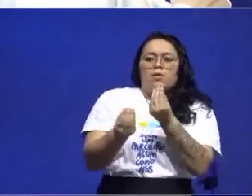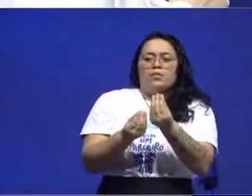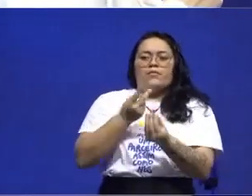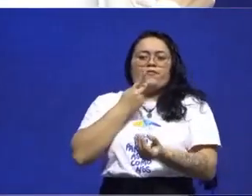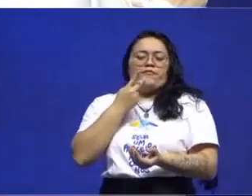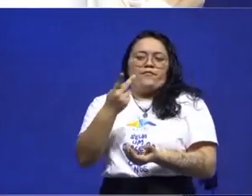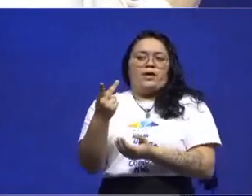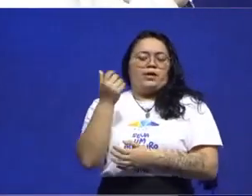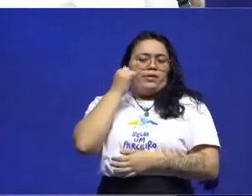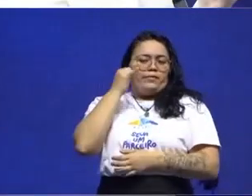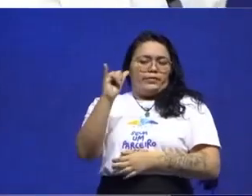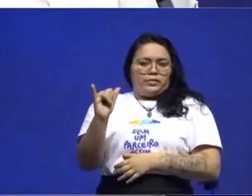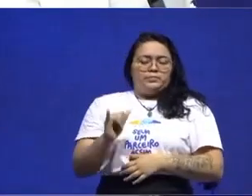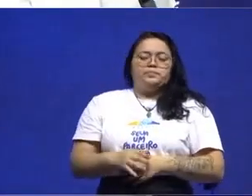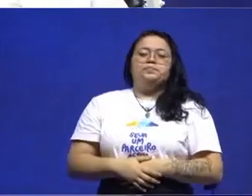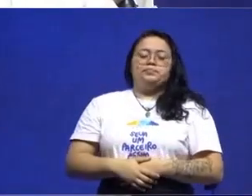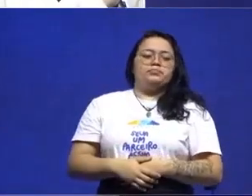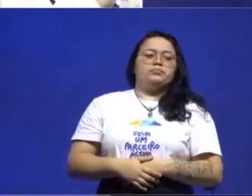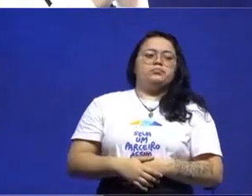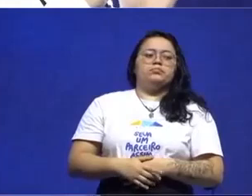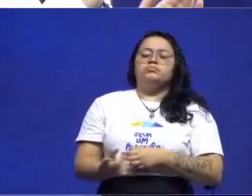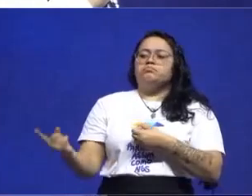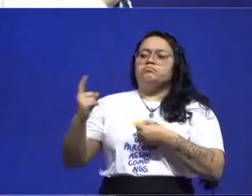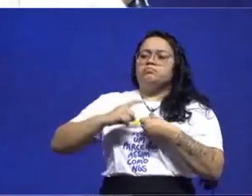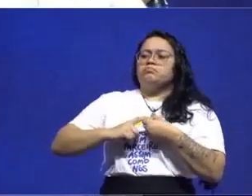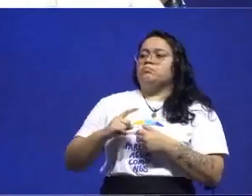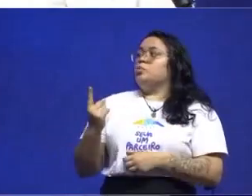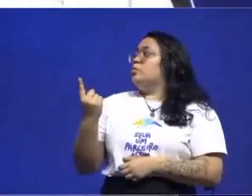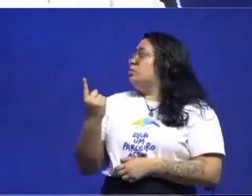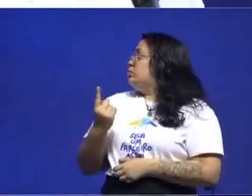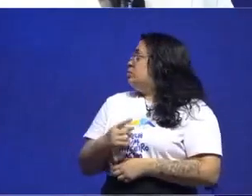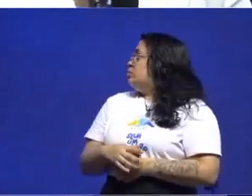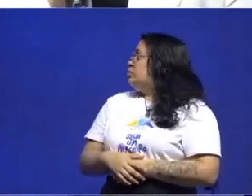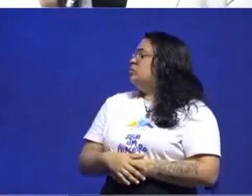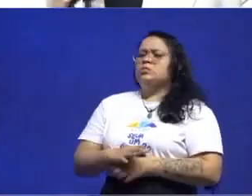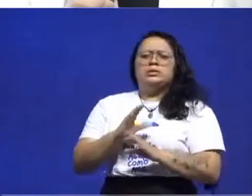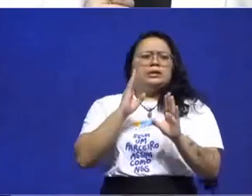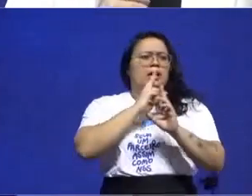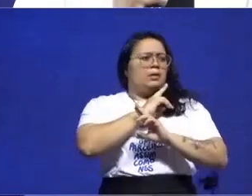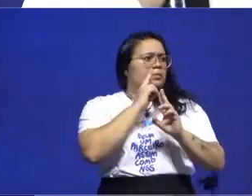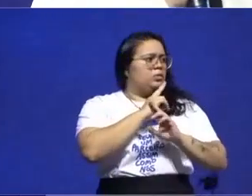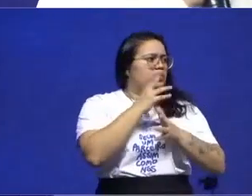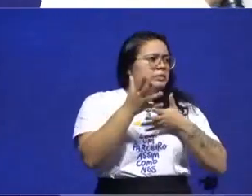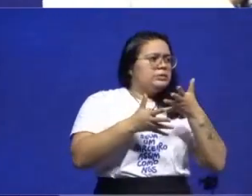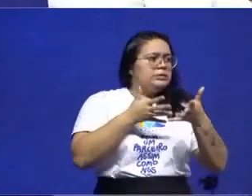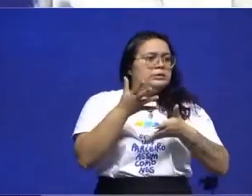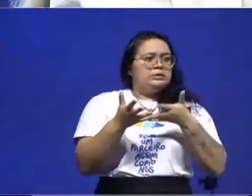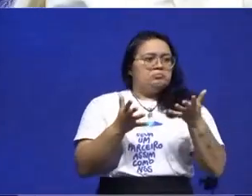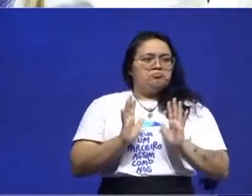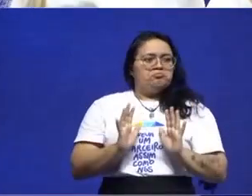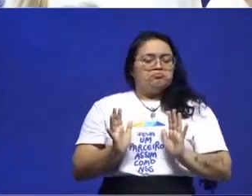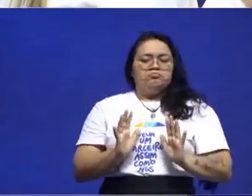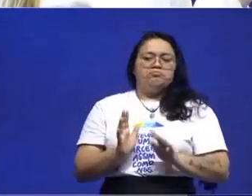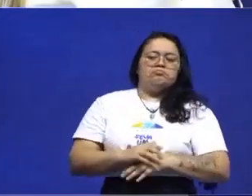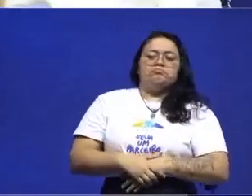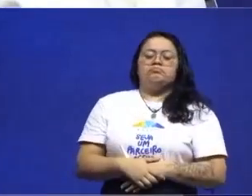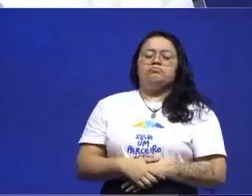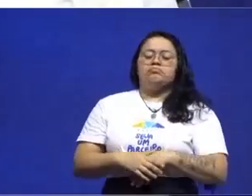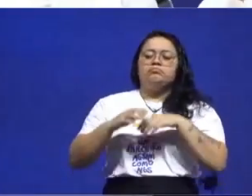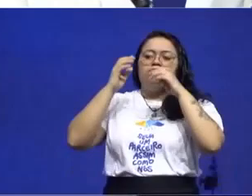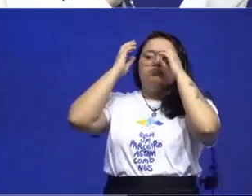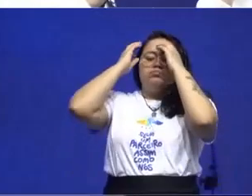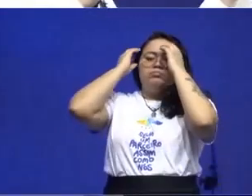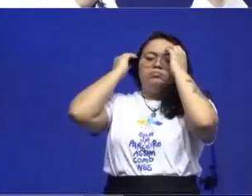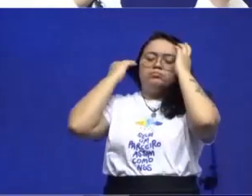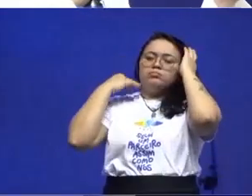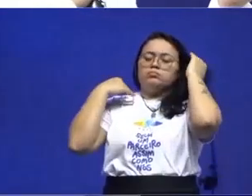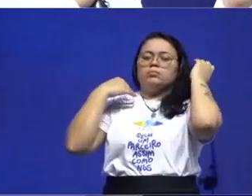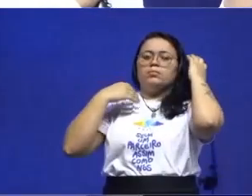can you go back just a little bit more I'm talking very fast ok I'm the one who talked about the issue